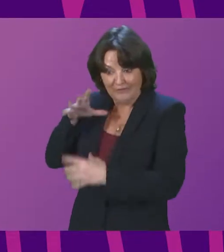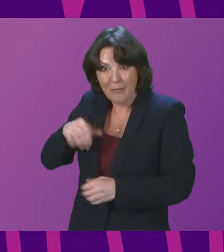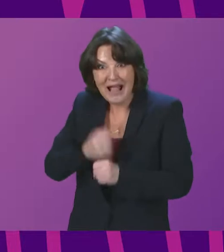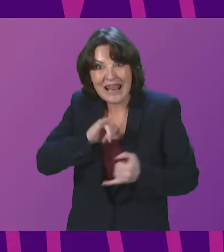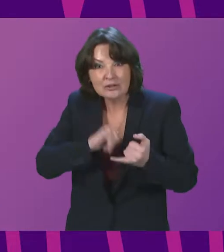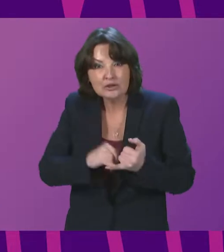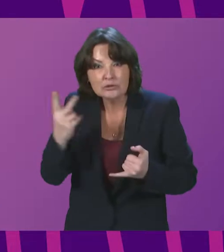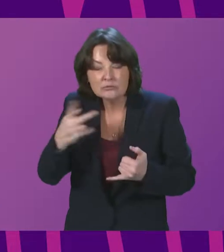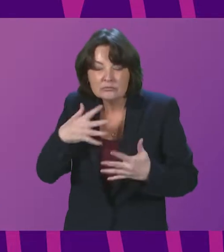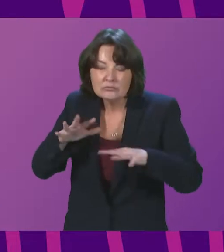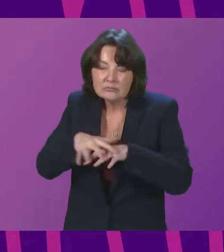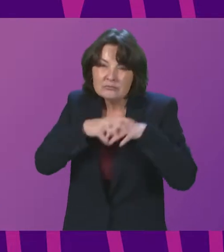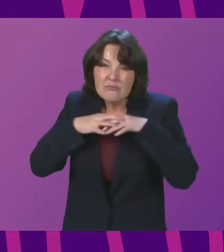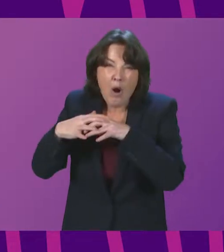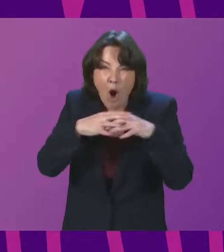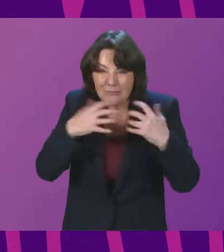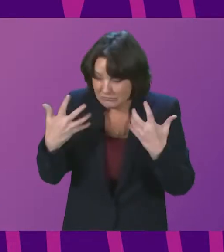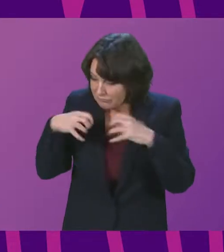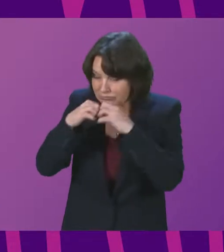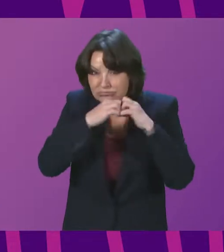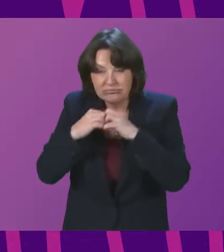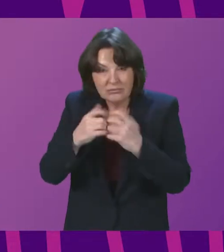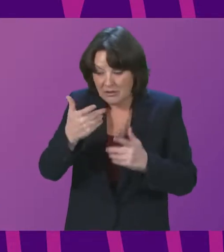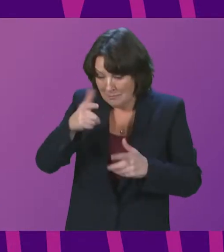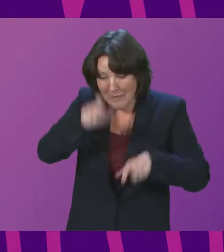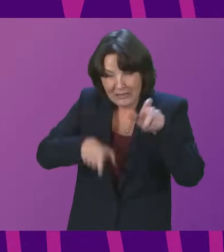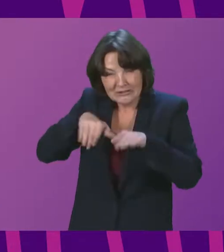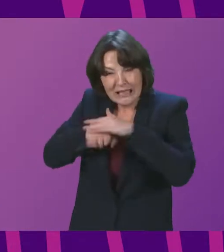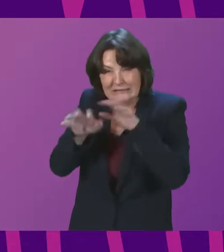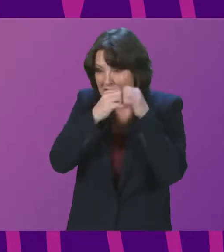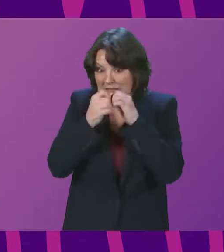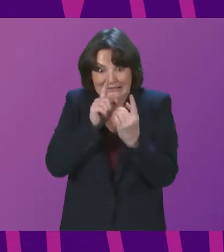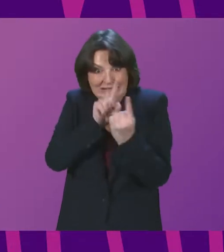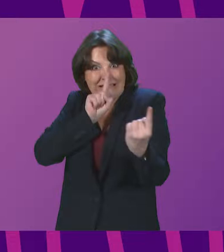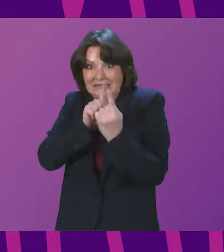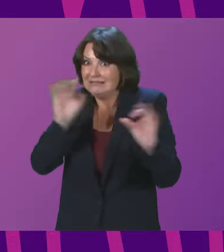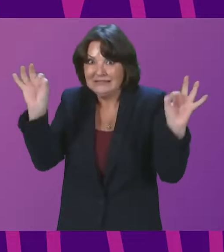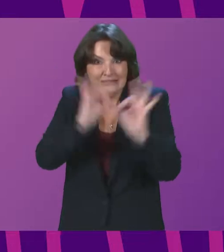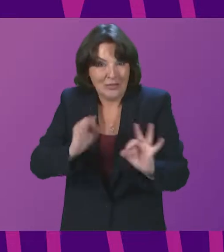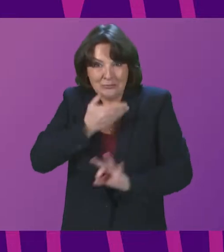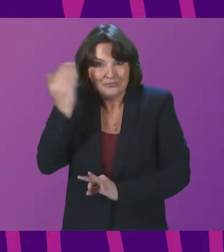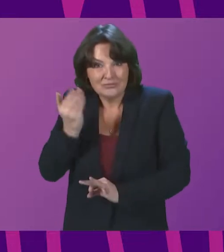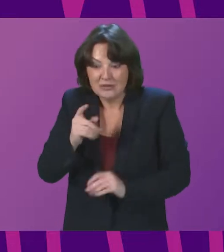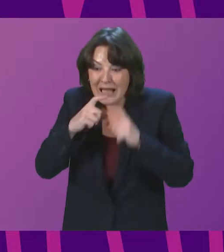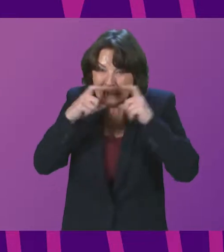As a result, no fares were collected and passengers were crammed in carriages with no social distancing and very limited mask wearing.